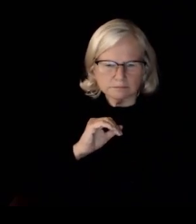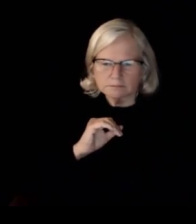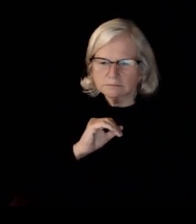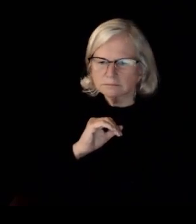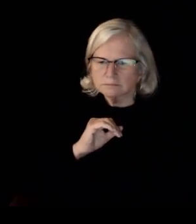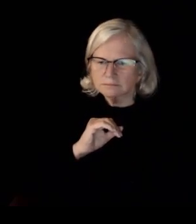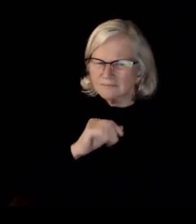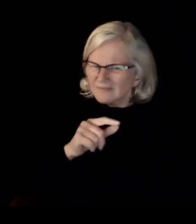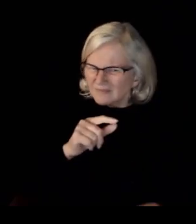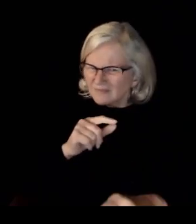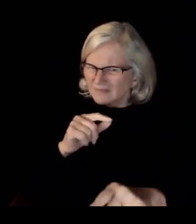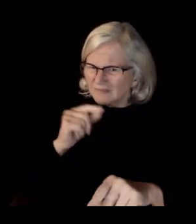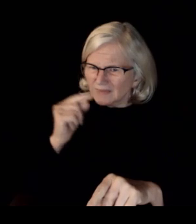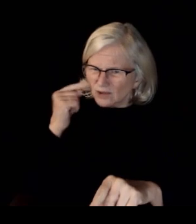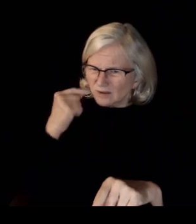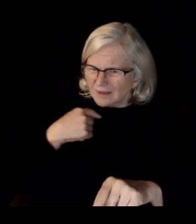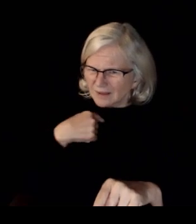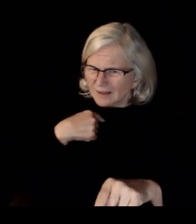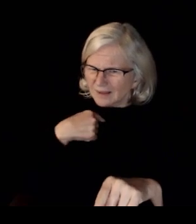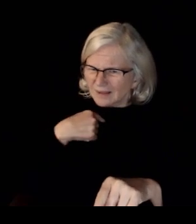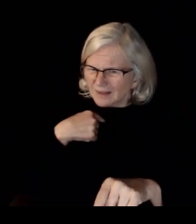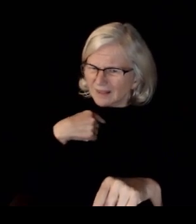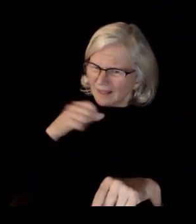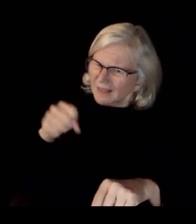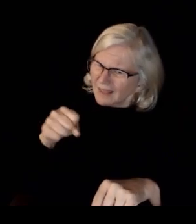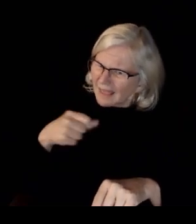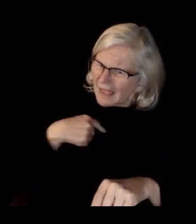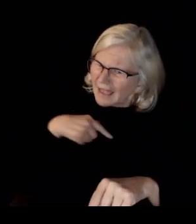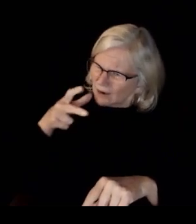Unknown: Yes we can. WCCO: Oh all right. Hi thanks for taking my